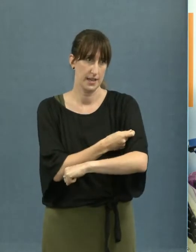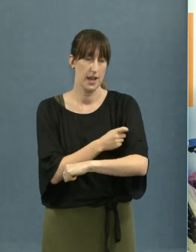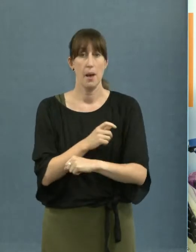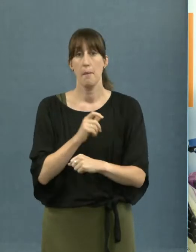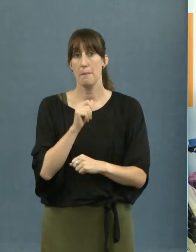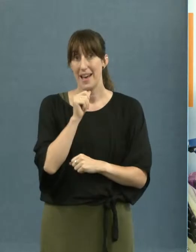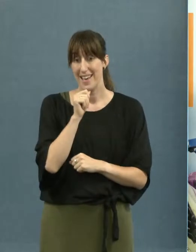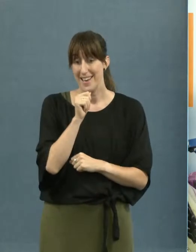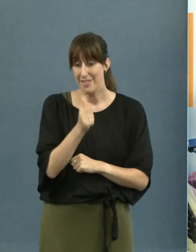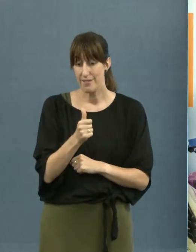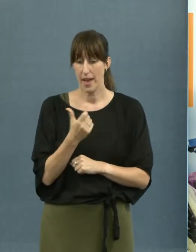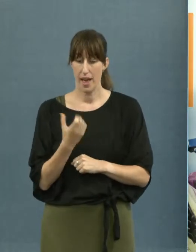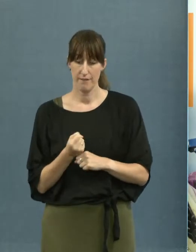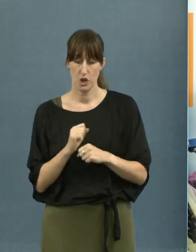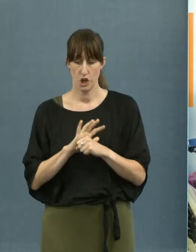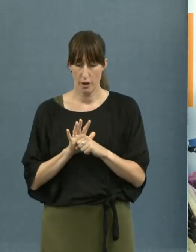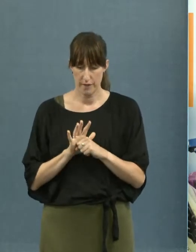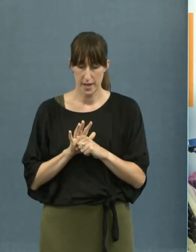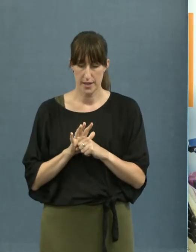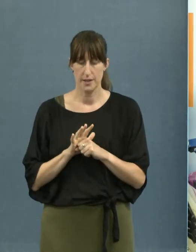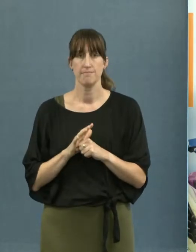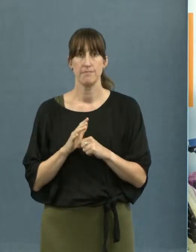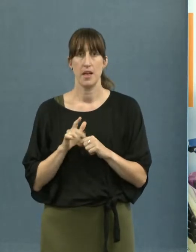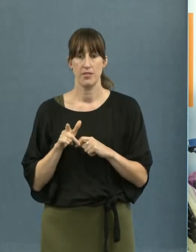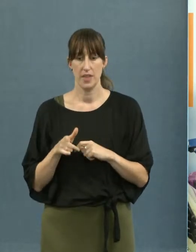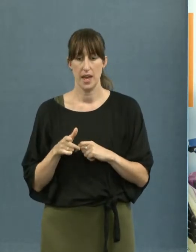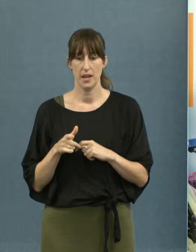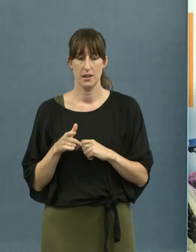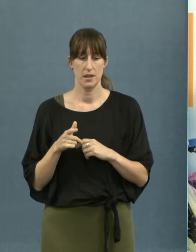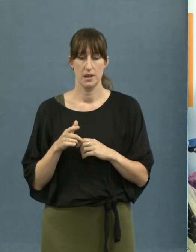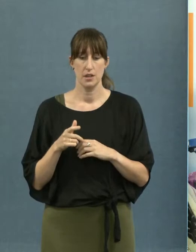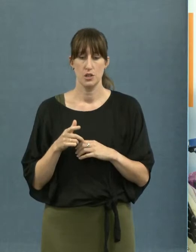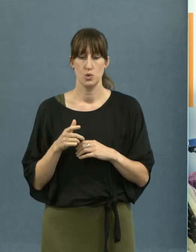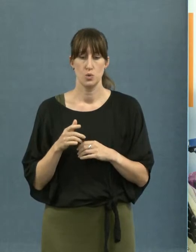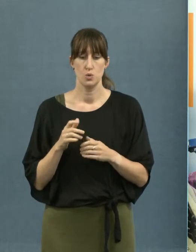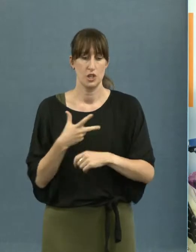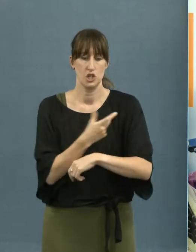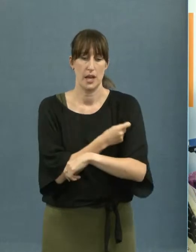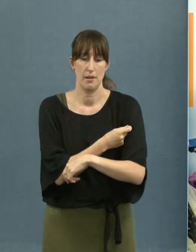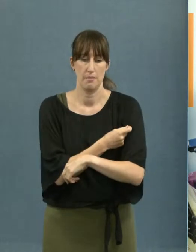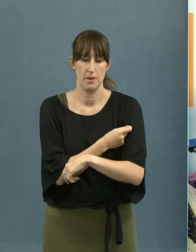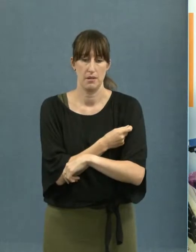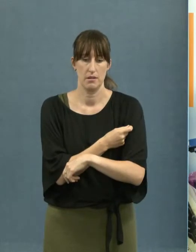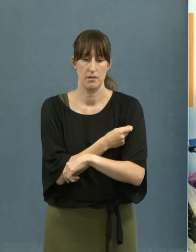consequences could be if you were to get jabbed three months